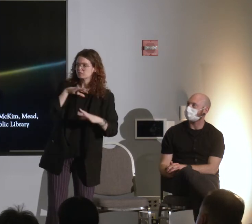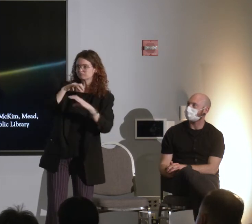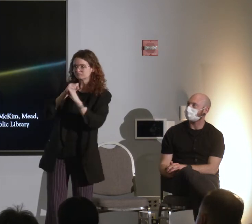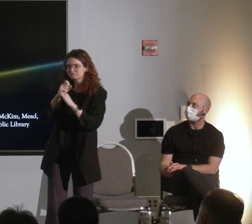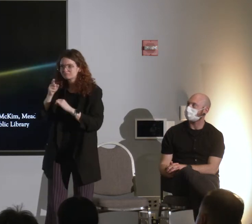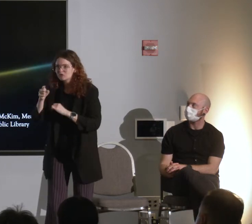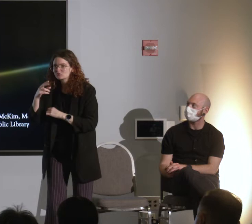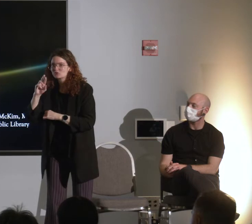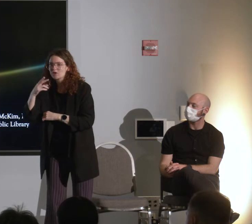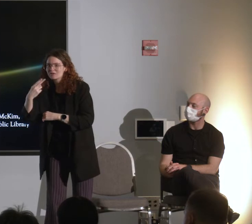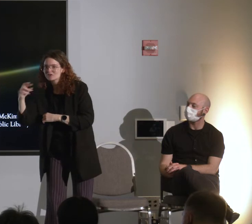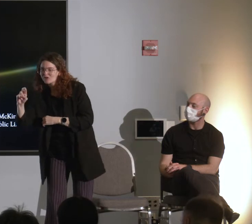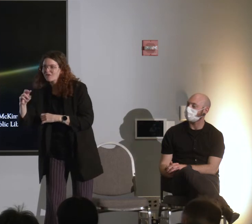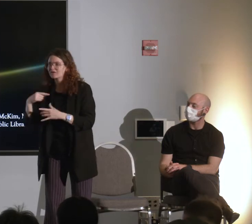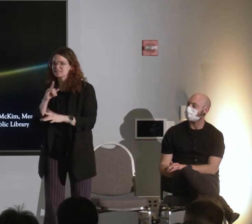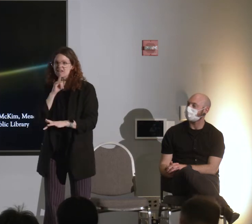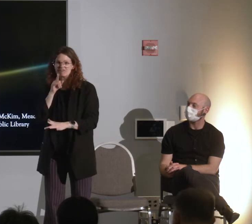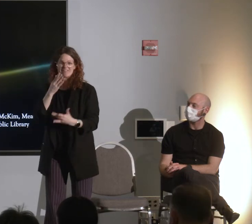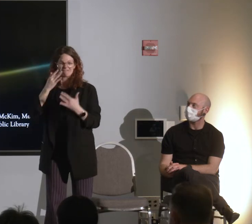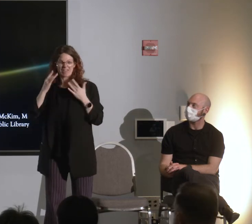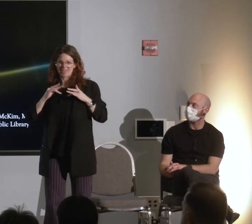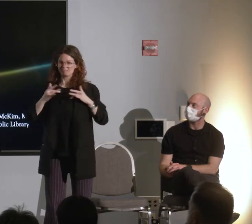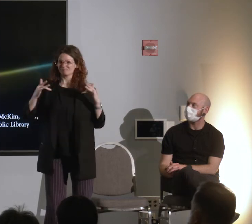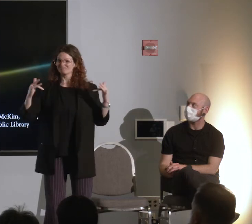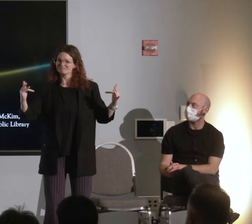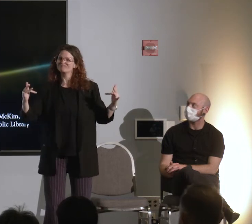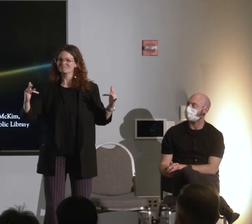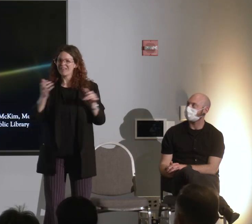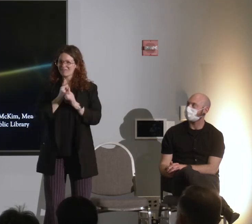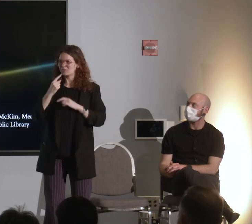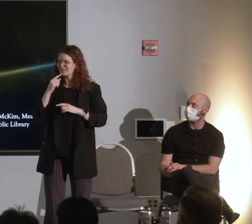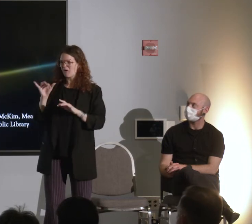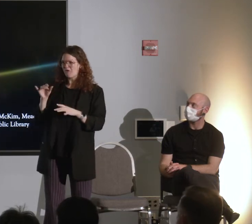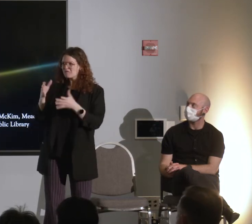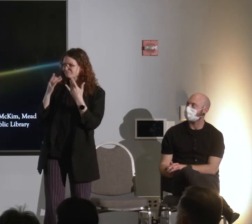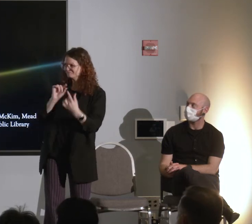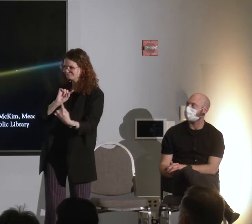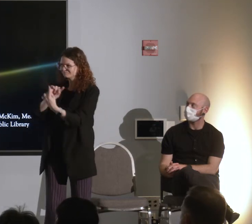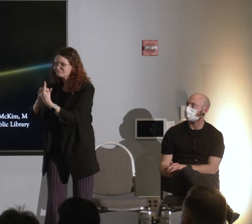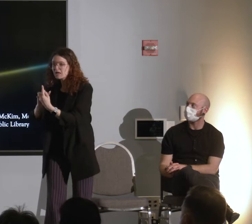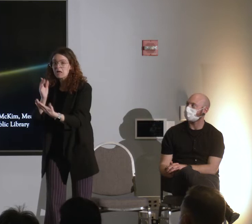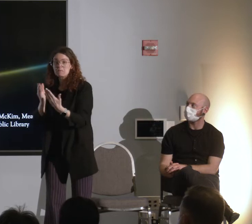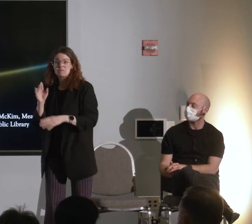who had a genuine magnetism about him. Everybody said so. Maybe he made Olmstead smile, or he said